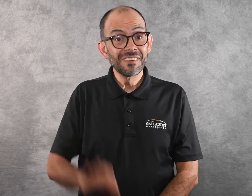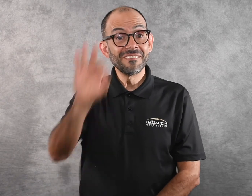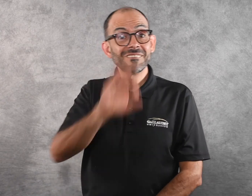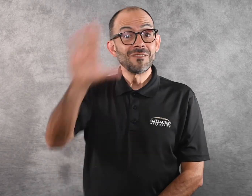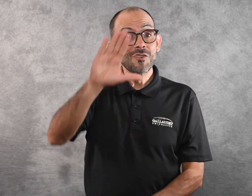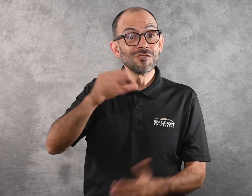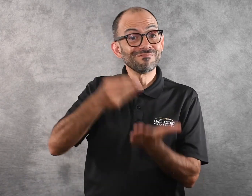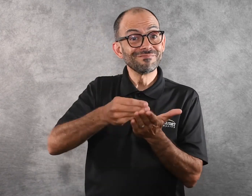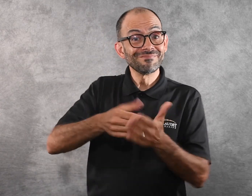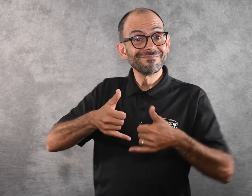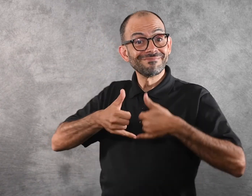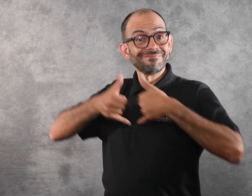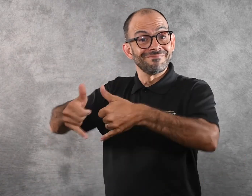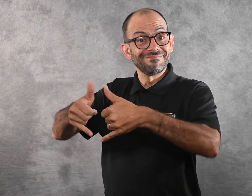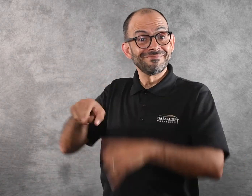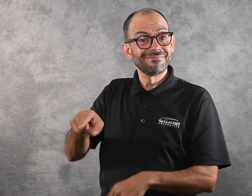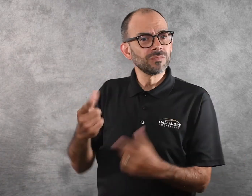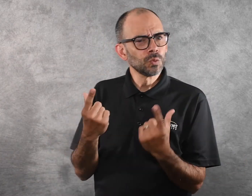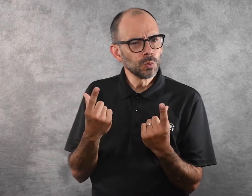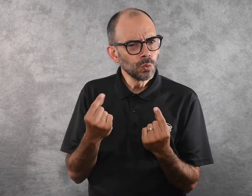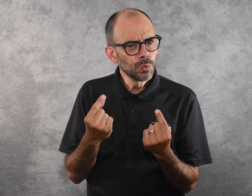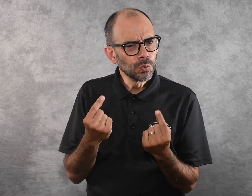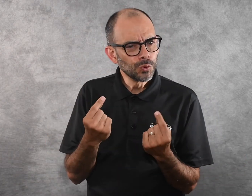With the Fulbright Award, Gideon said he plans to